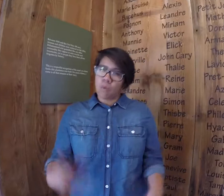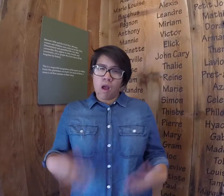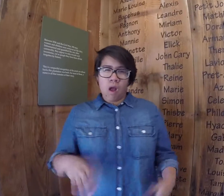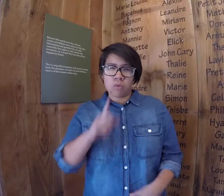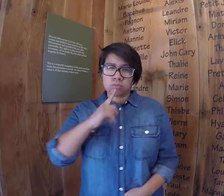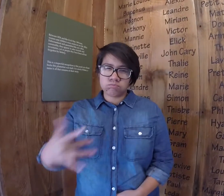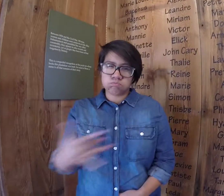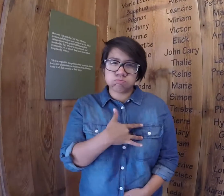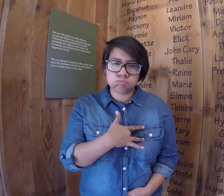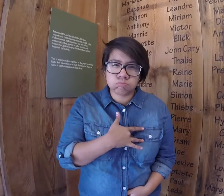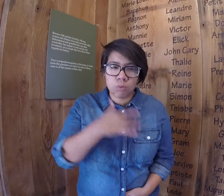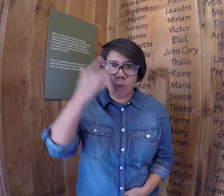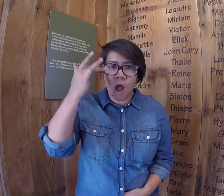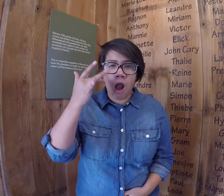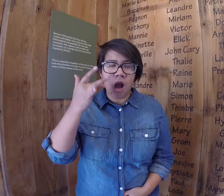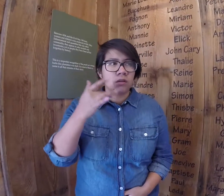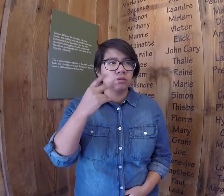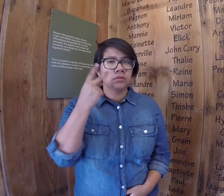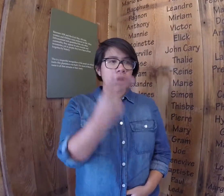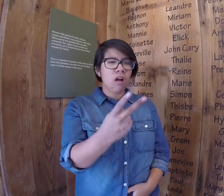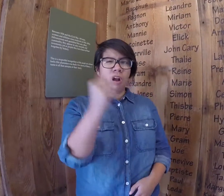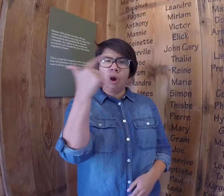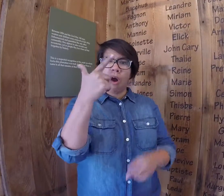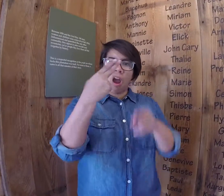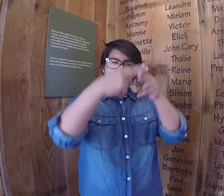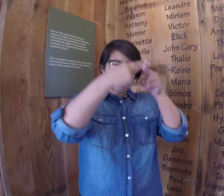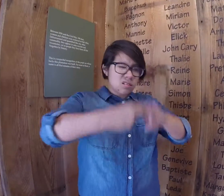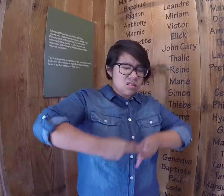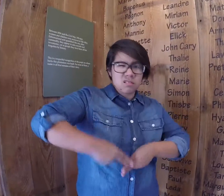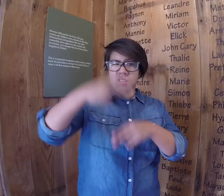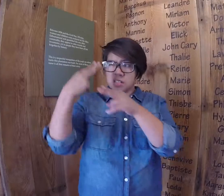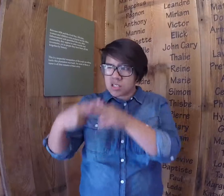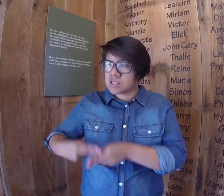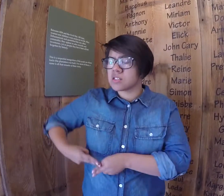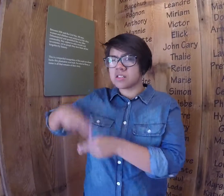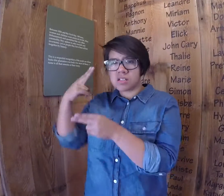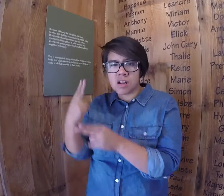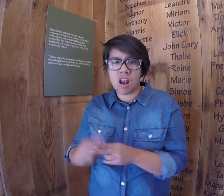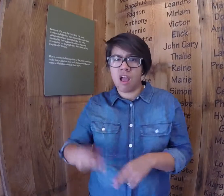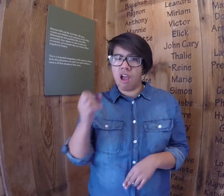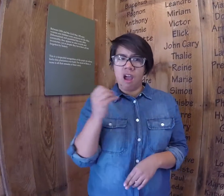wow! It's really touching, why? Seeing all the countless names